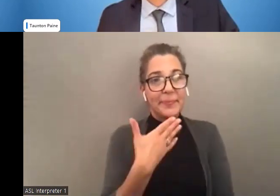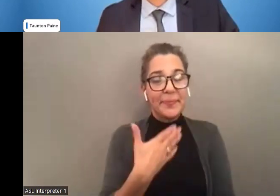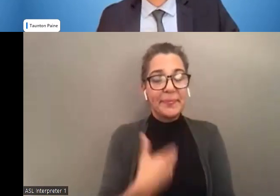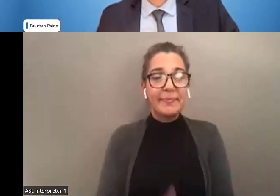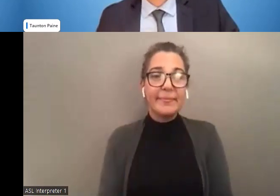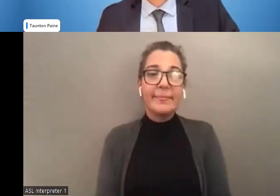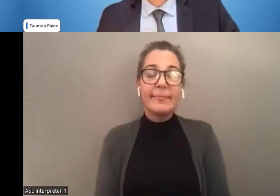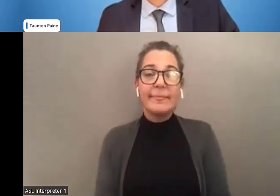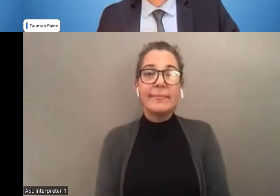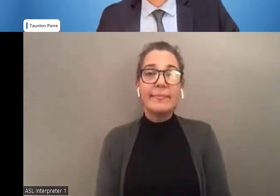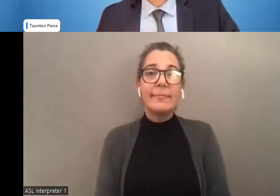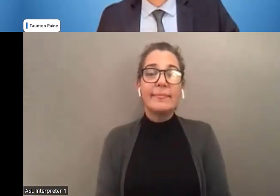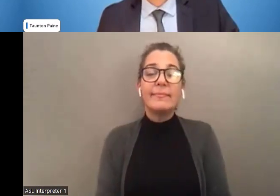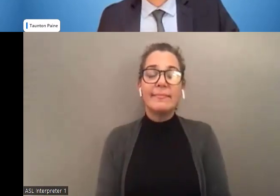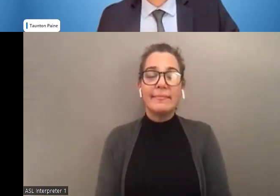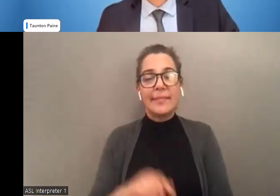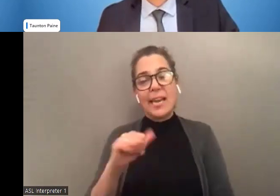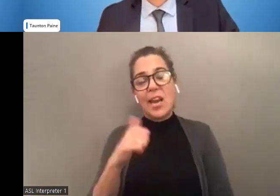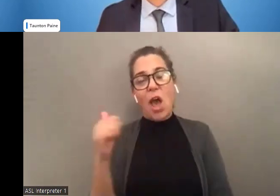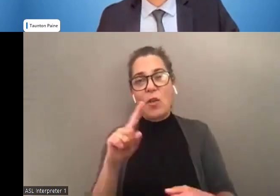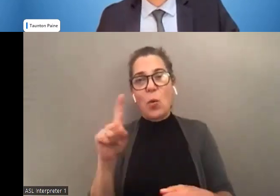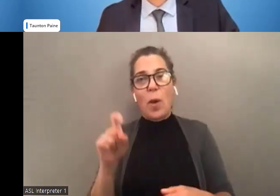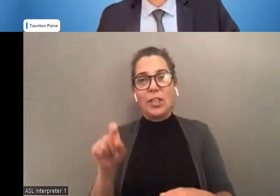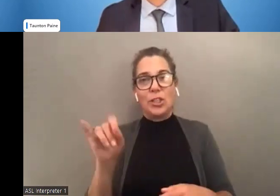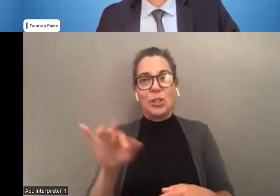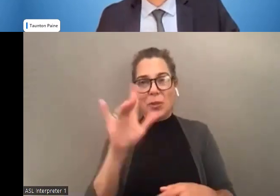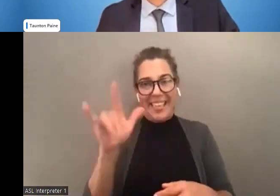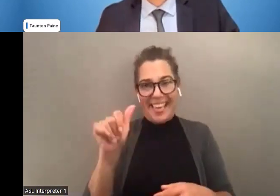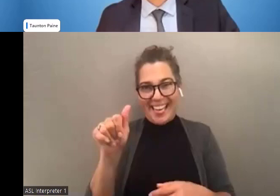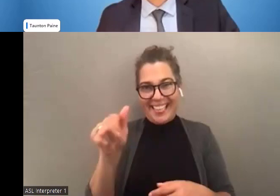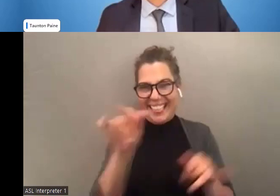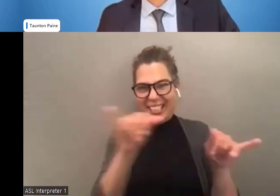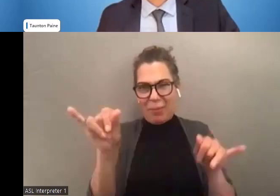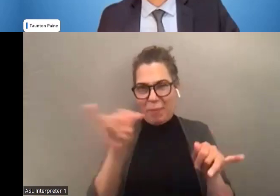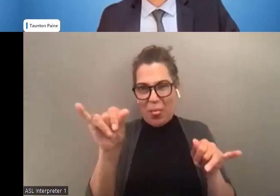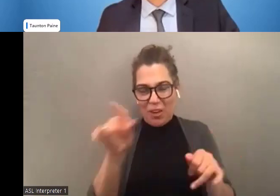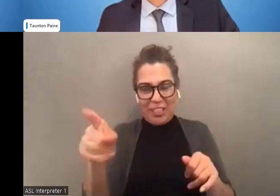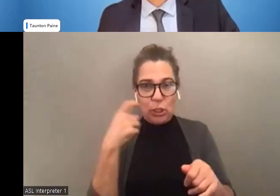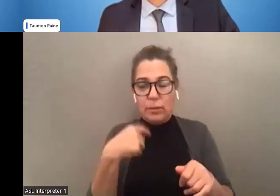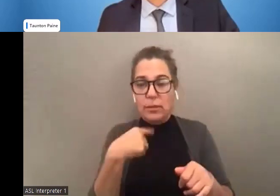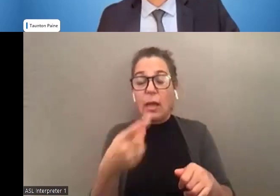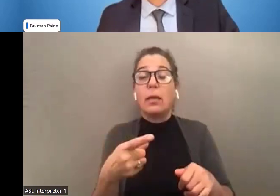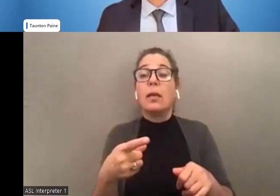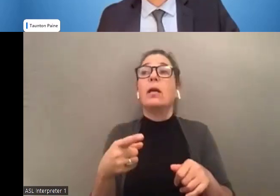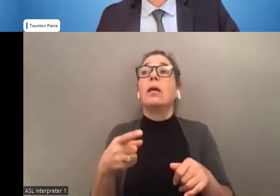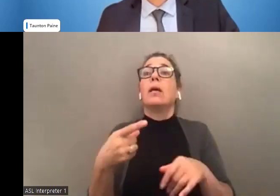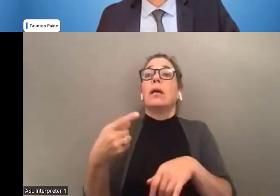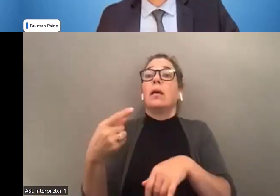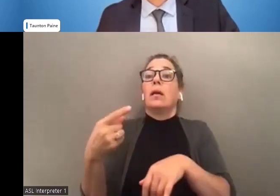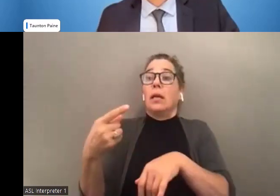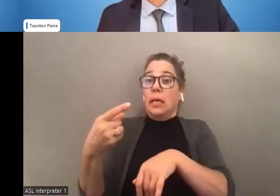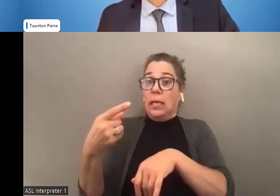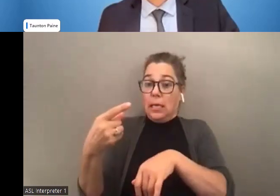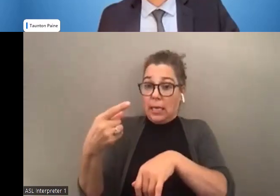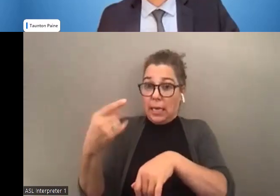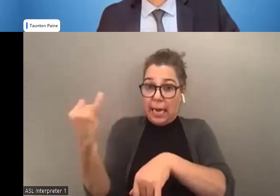We have a similar question, Julia, we're going to hit you up again. When submitting an institutional certification